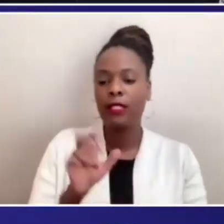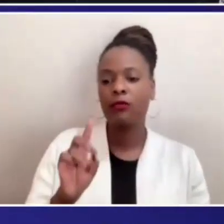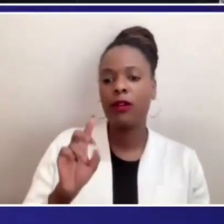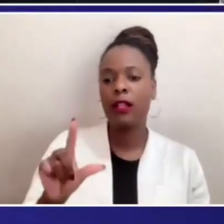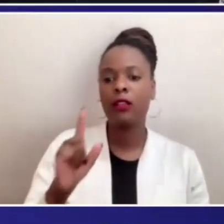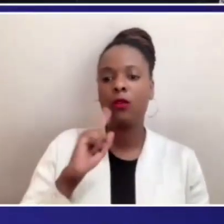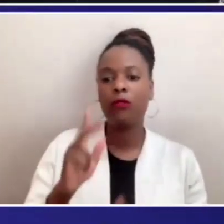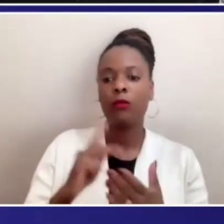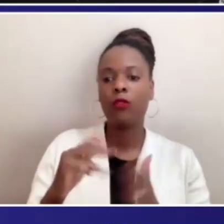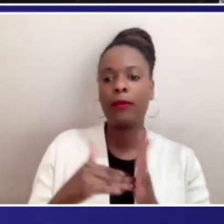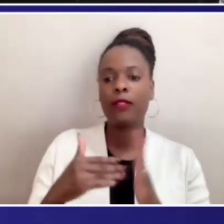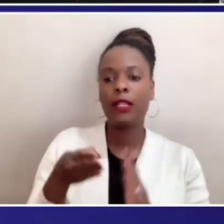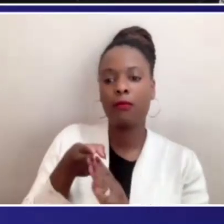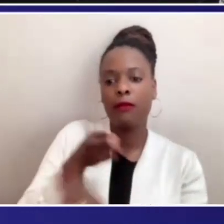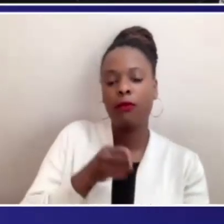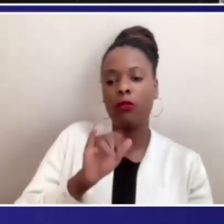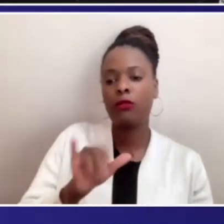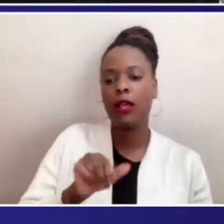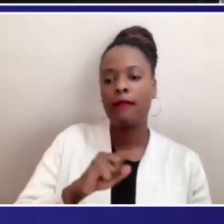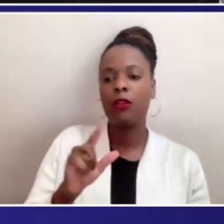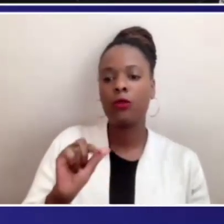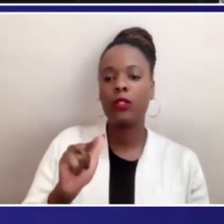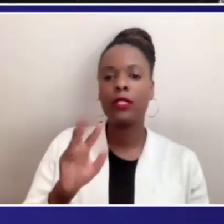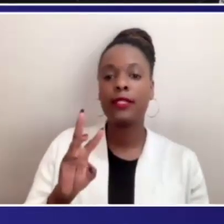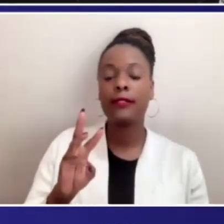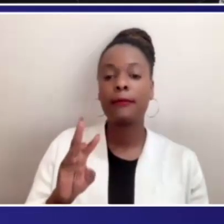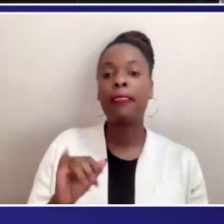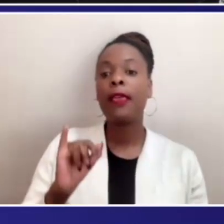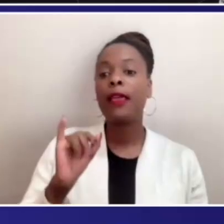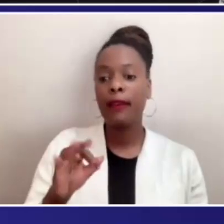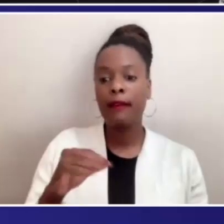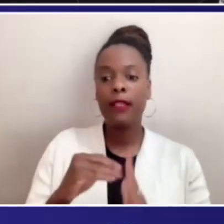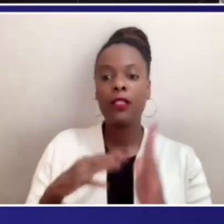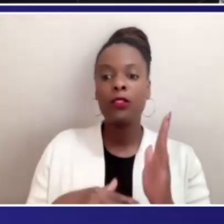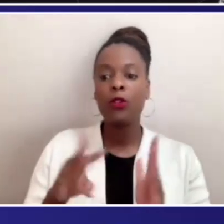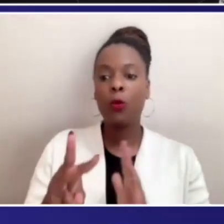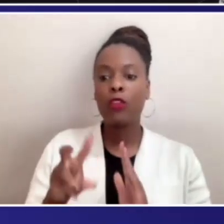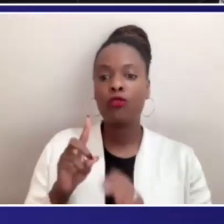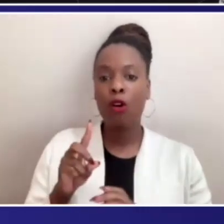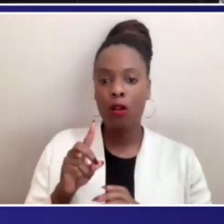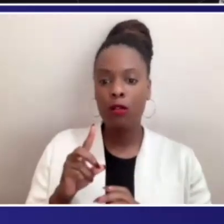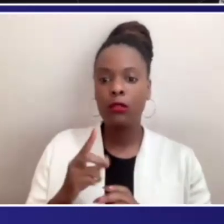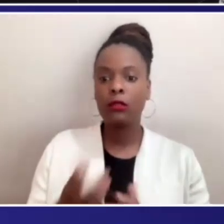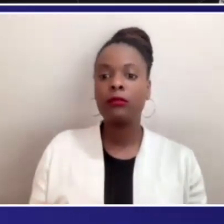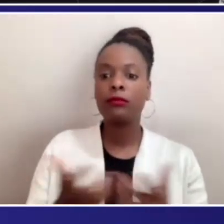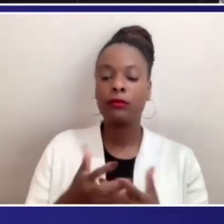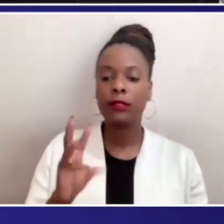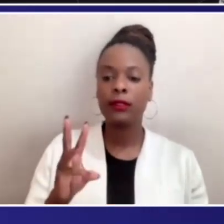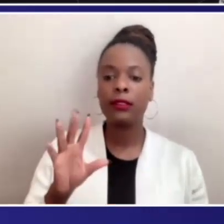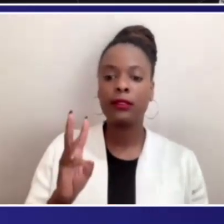2026. Paragraph (7), if the student withdraws in accordance with 668.22 or otherwise ceases to be enrolled in the